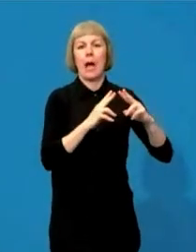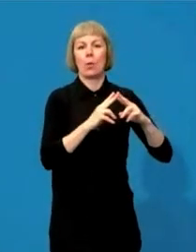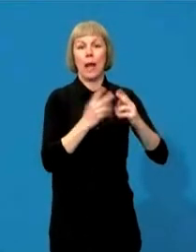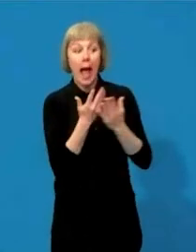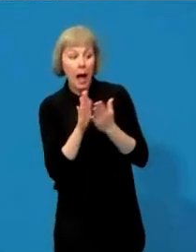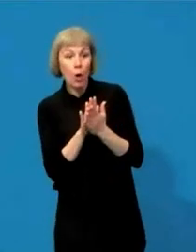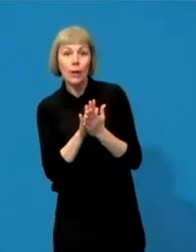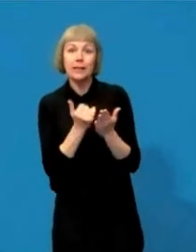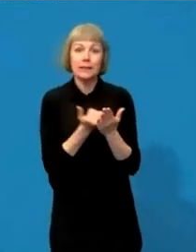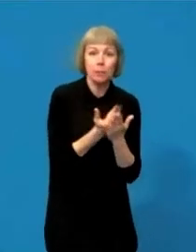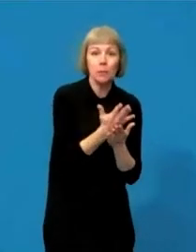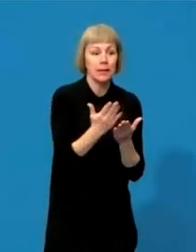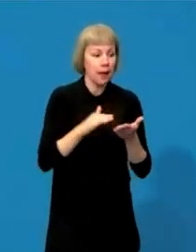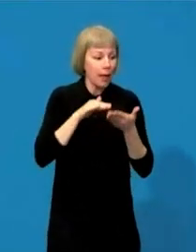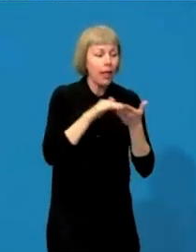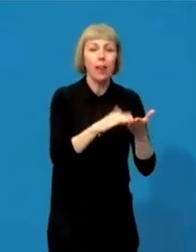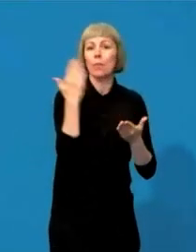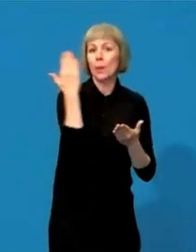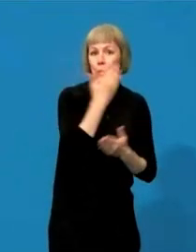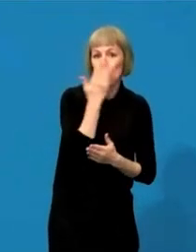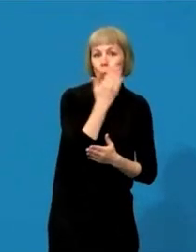How do we help Marnin engage better with this group of kids?